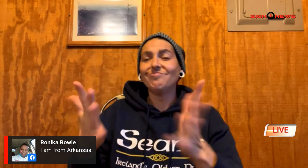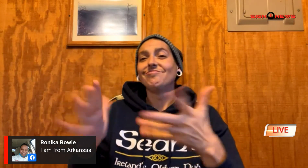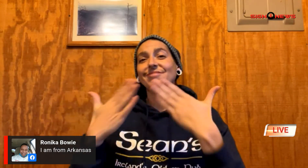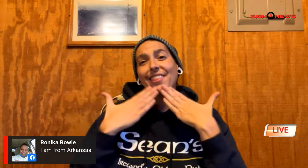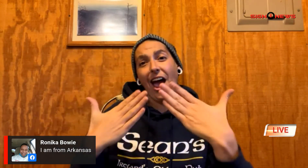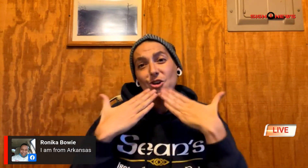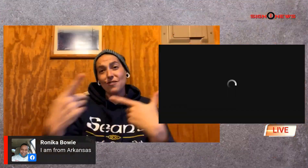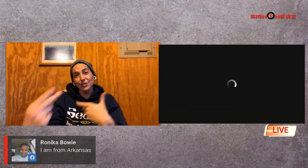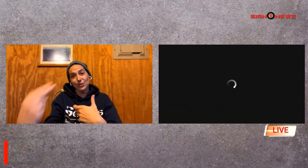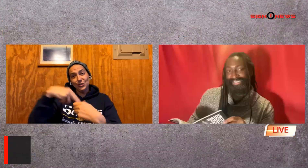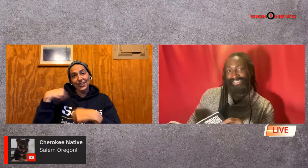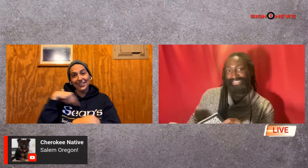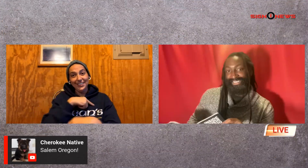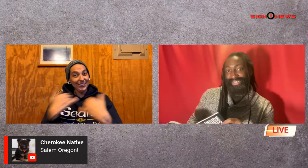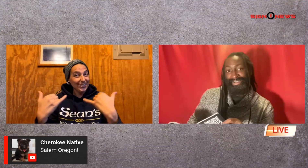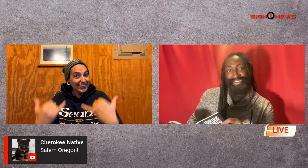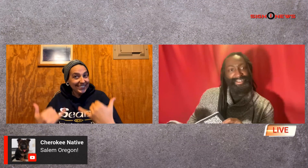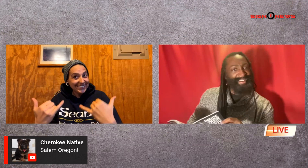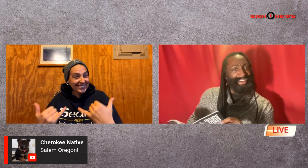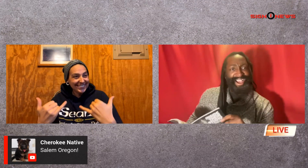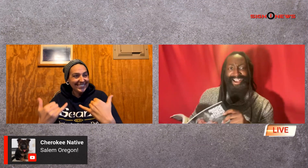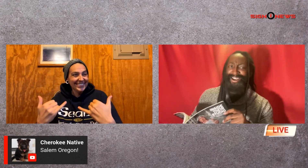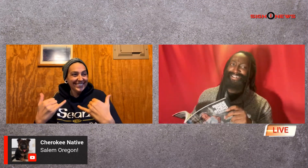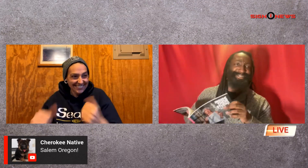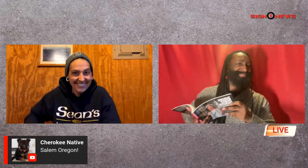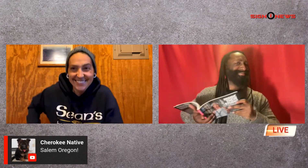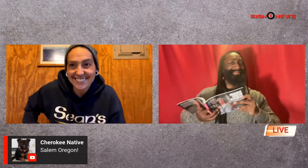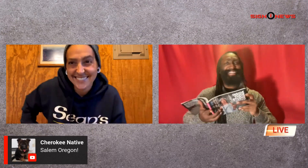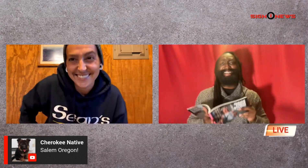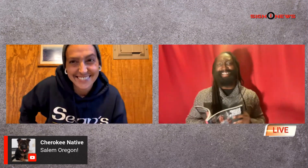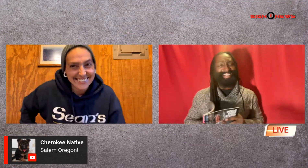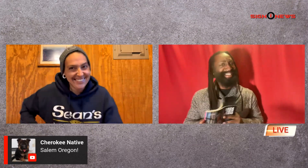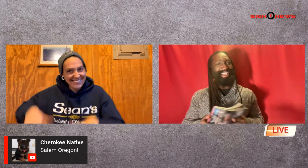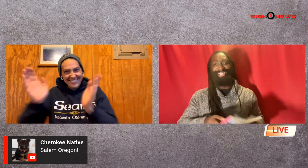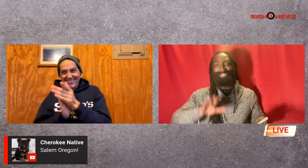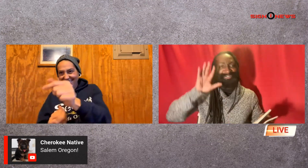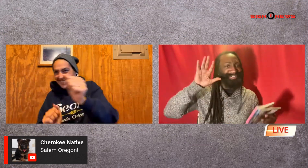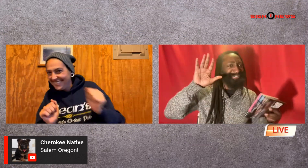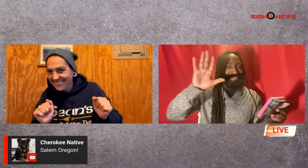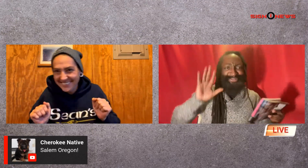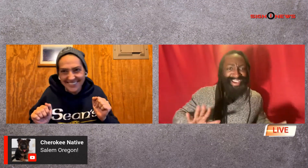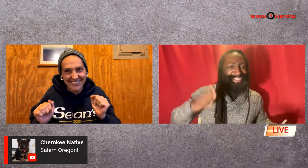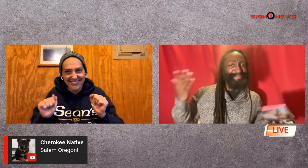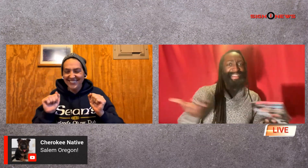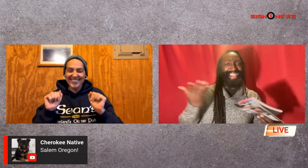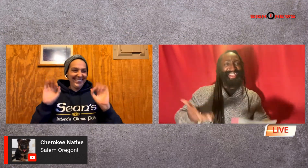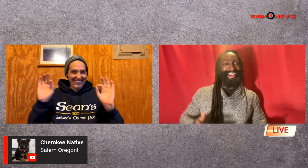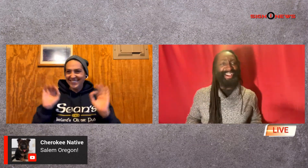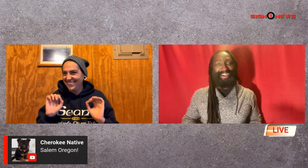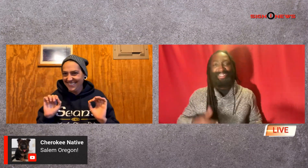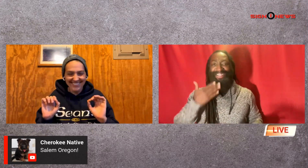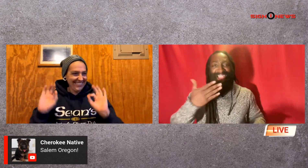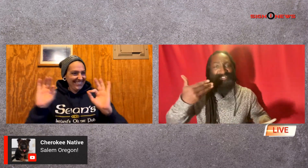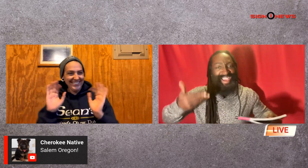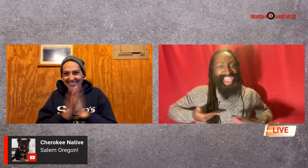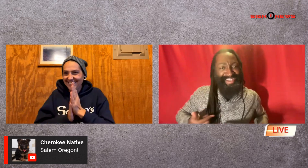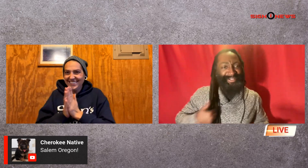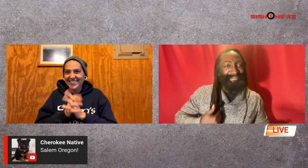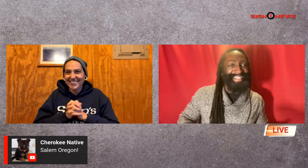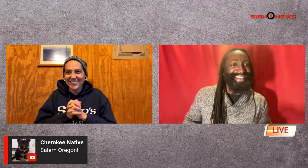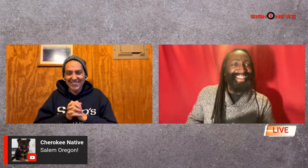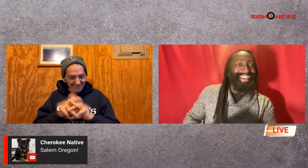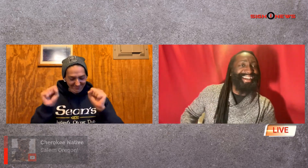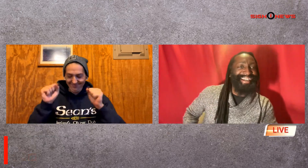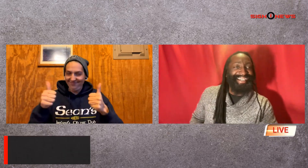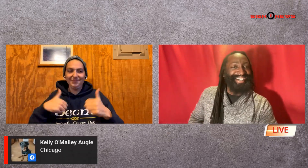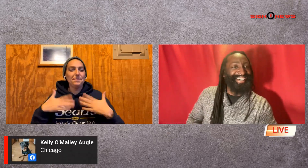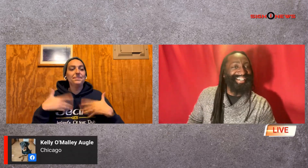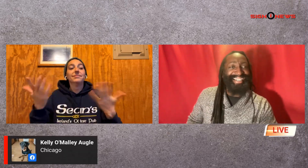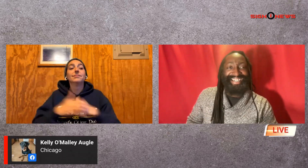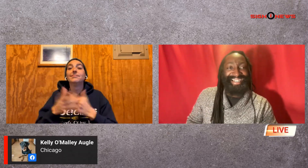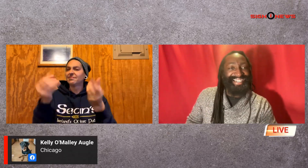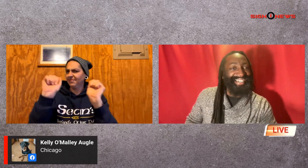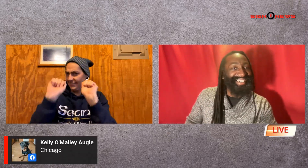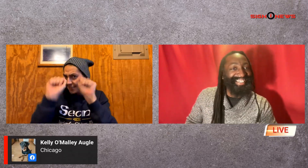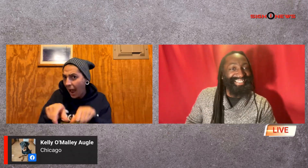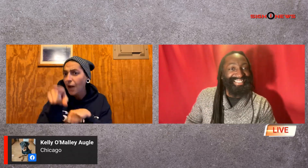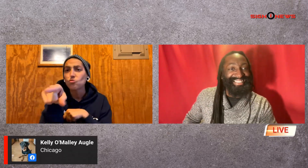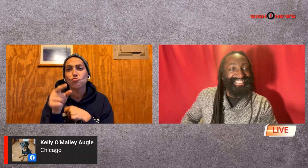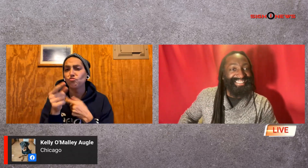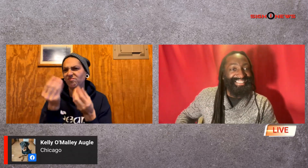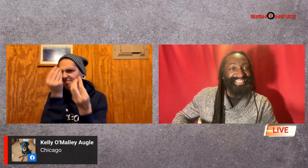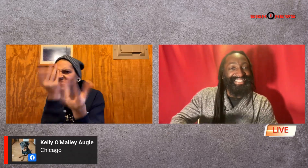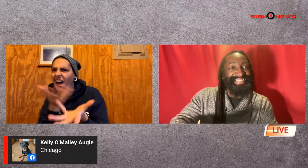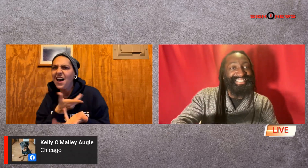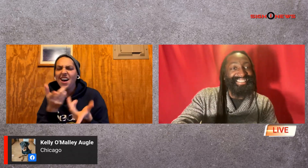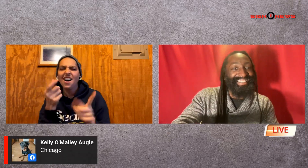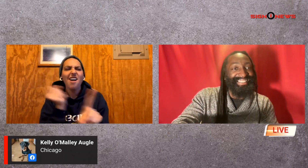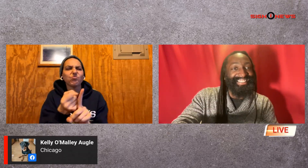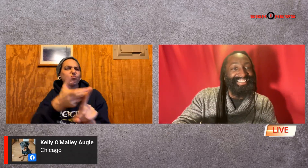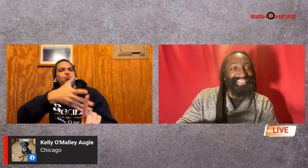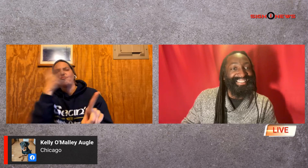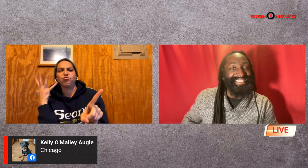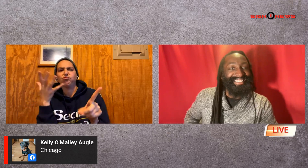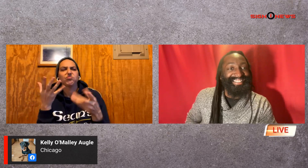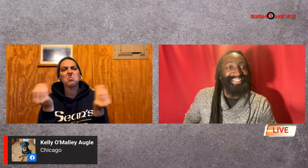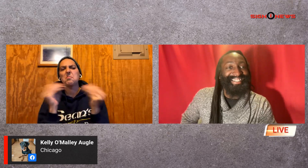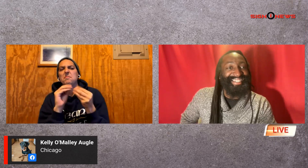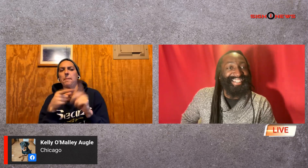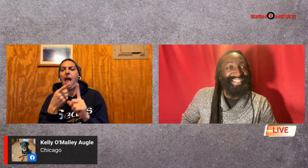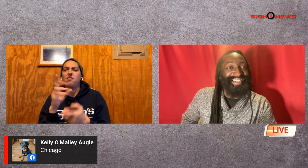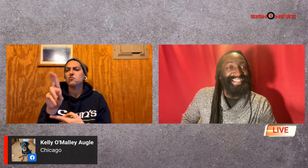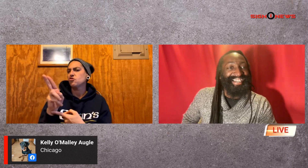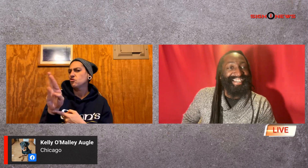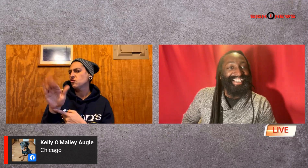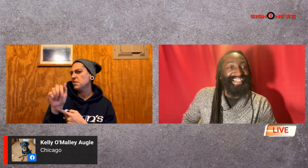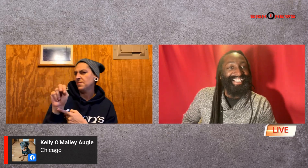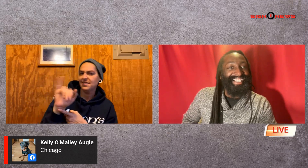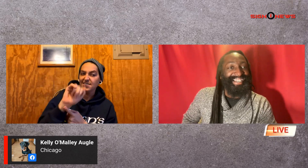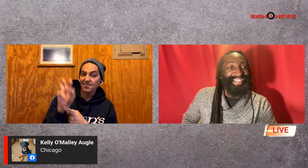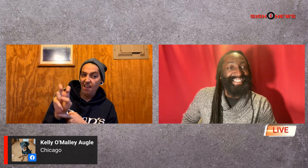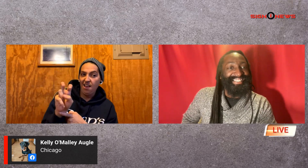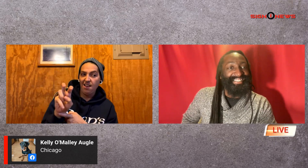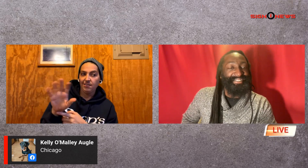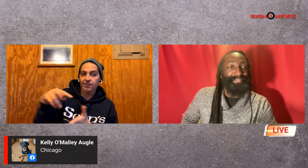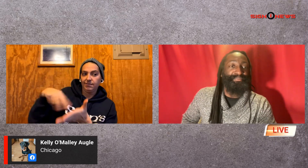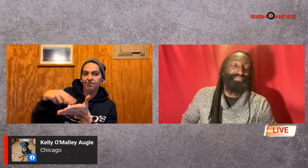Antoine thank you for joining us today it's awesome to be here thank you for having me